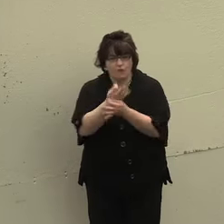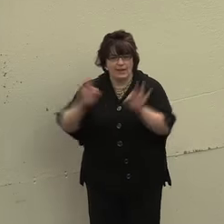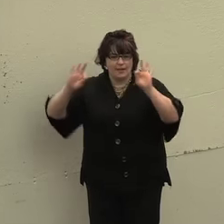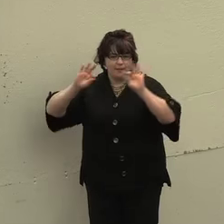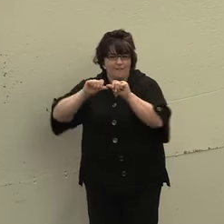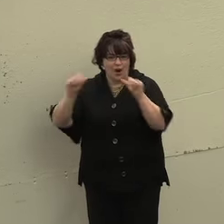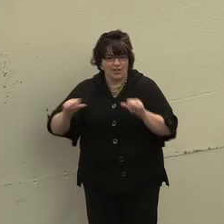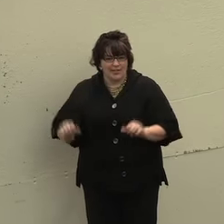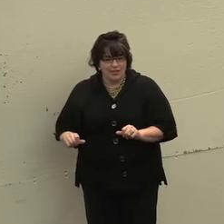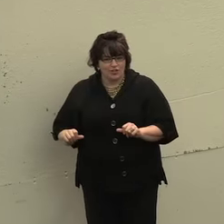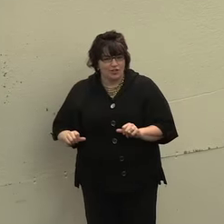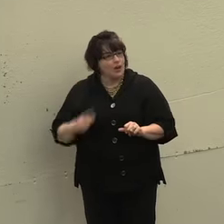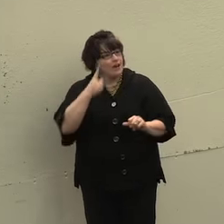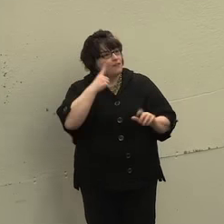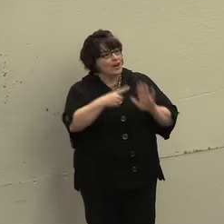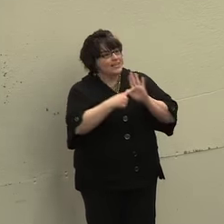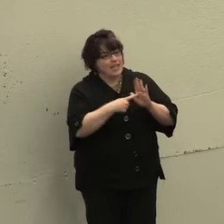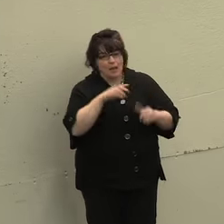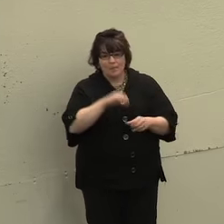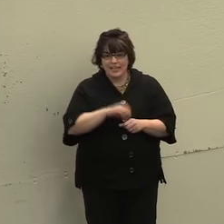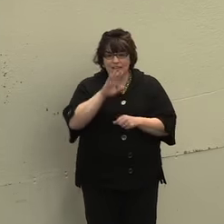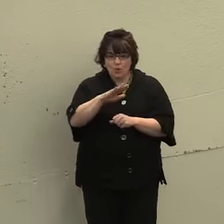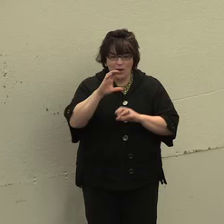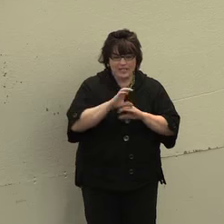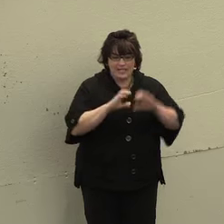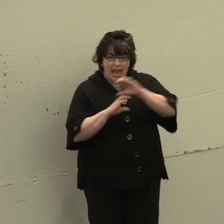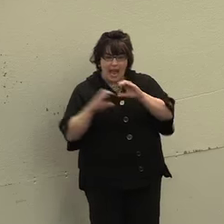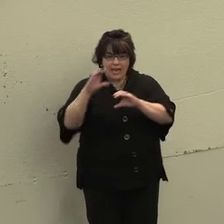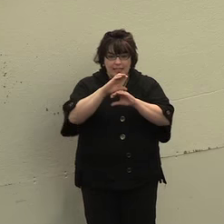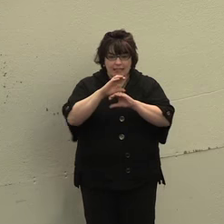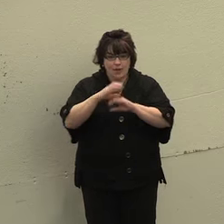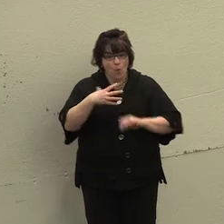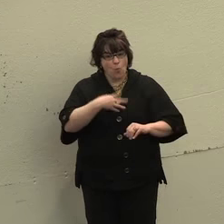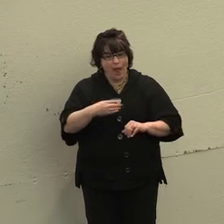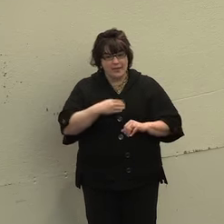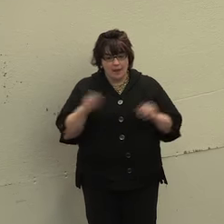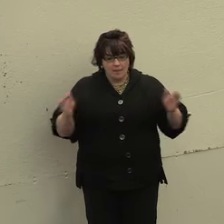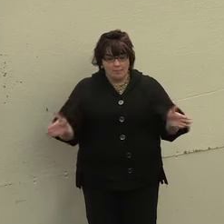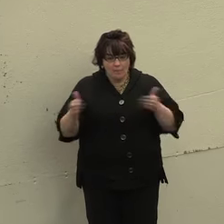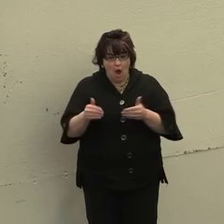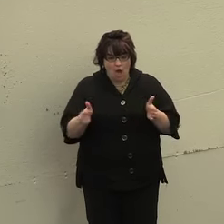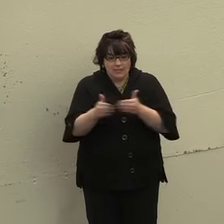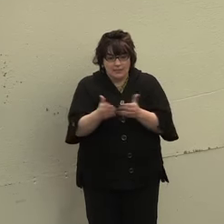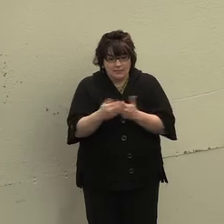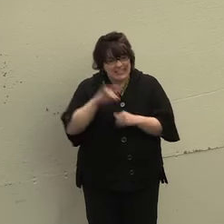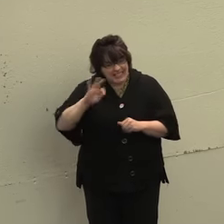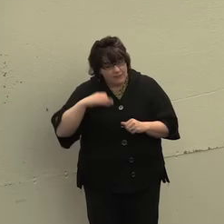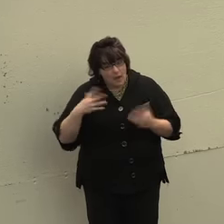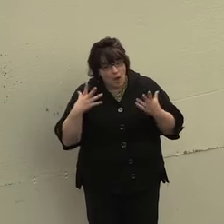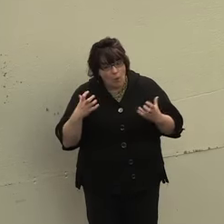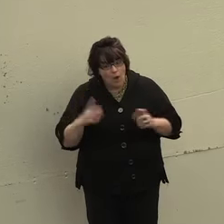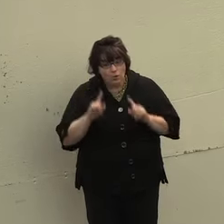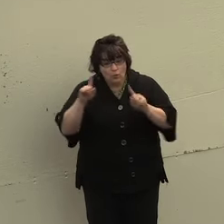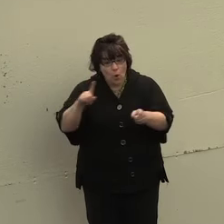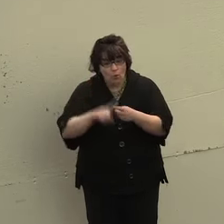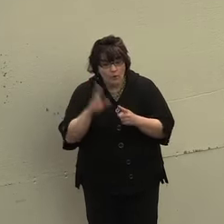For example, in those stacked white boxes, if I want to go to the bedroom from the kitchen,